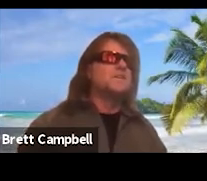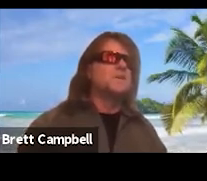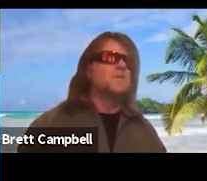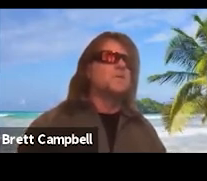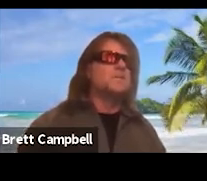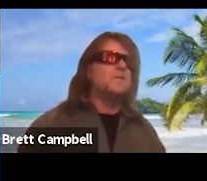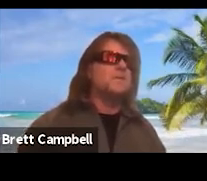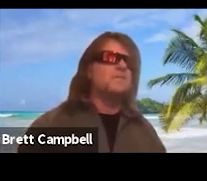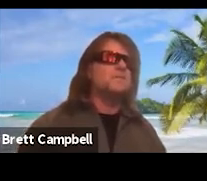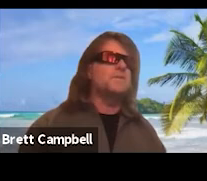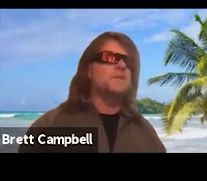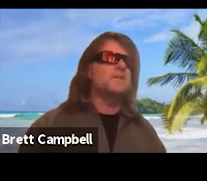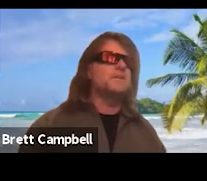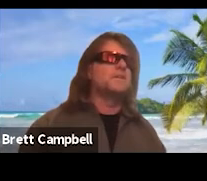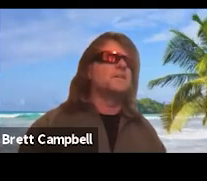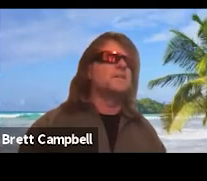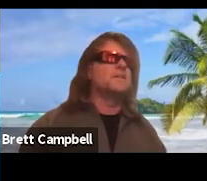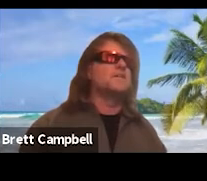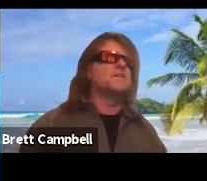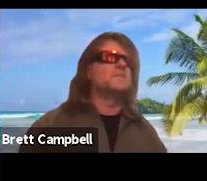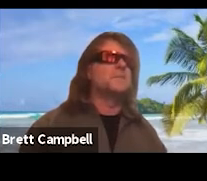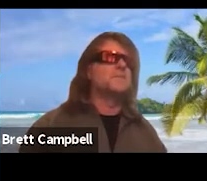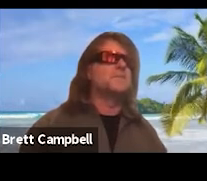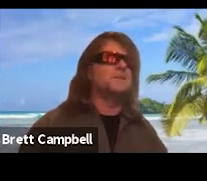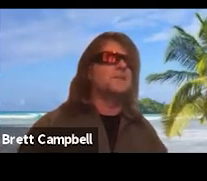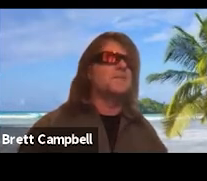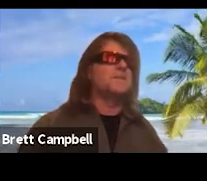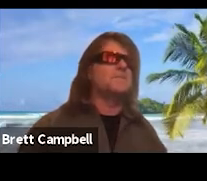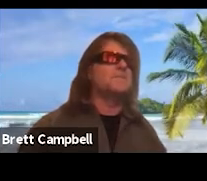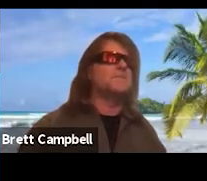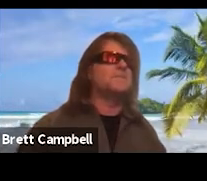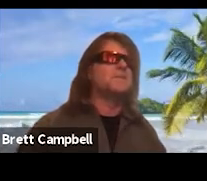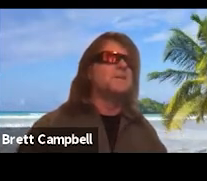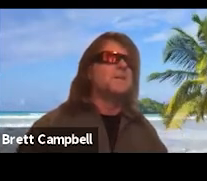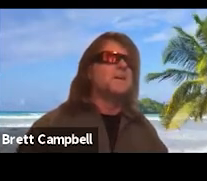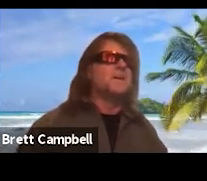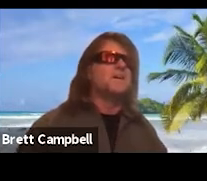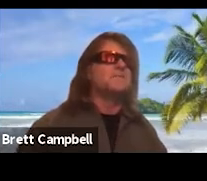don't worry about what other people think. The great people in life come to you.